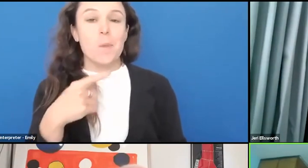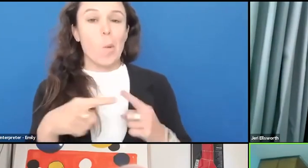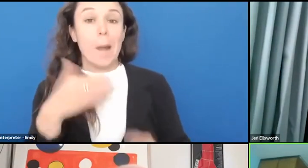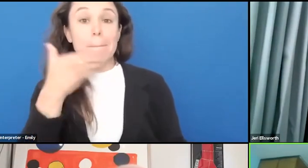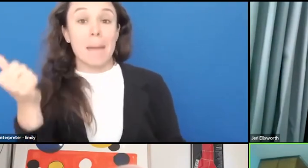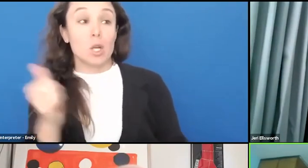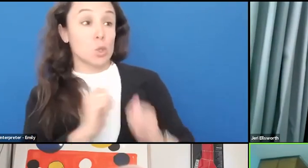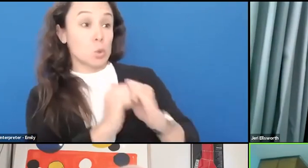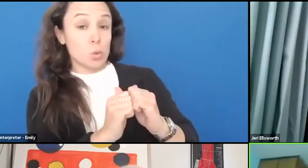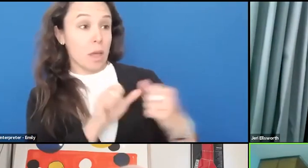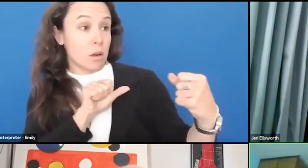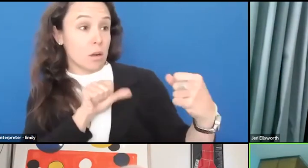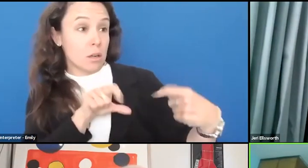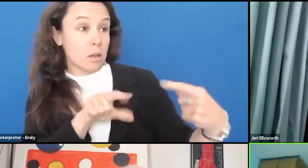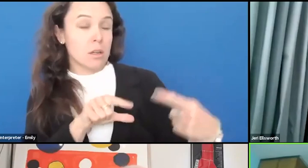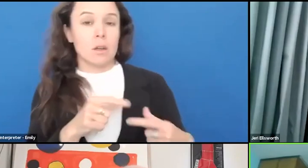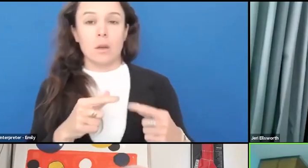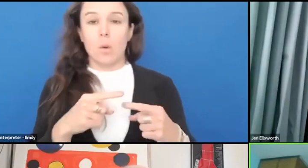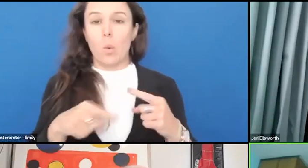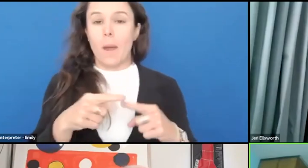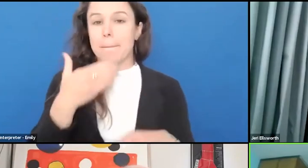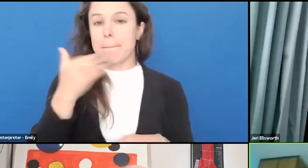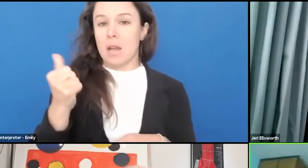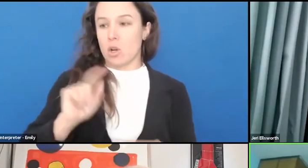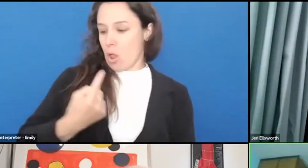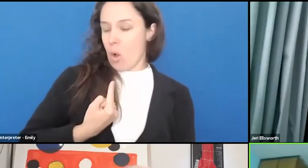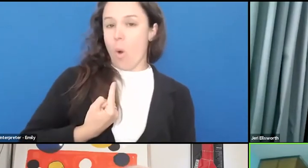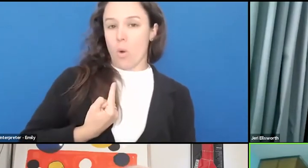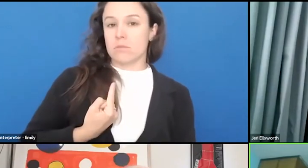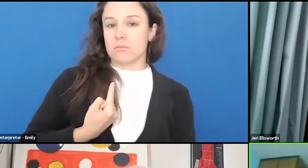and when is it better to do things alone for example, and you know,